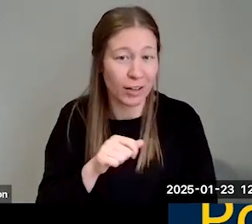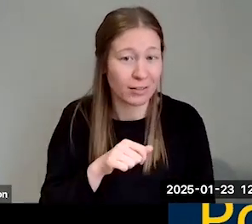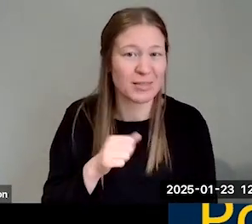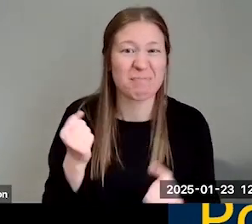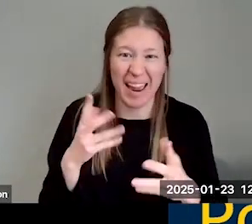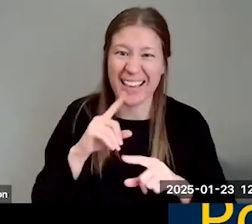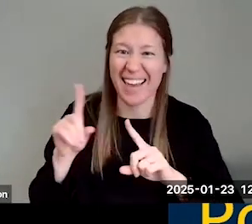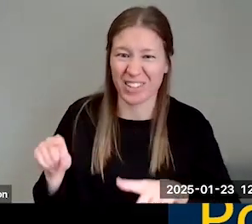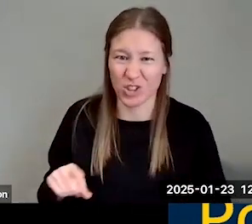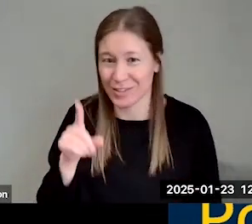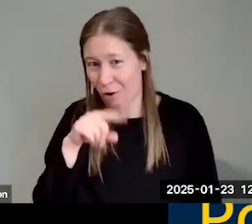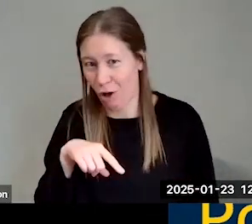and still some that think it's true.